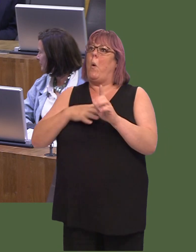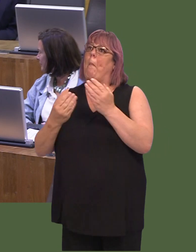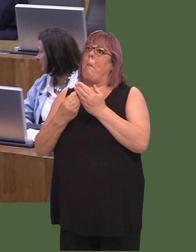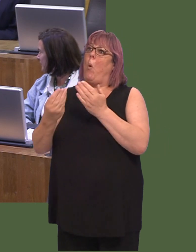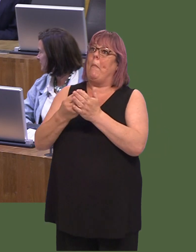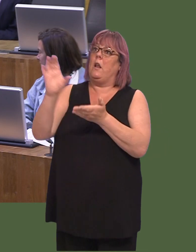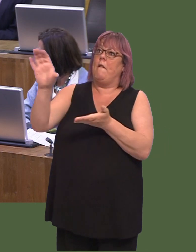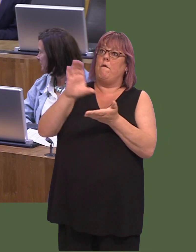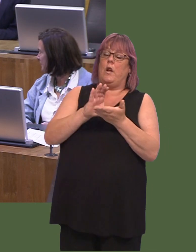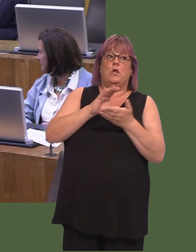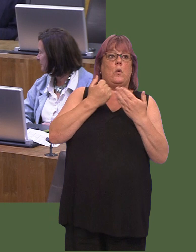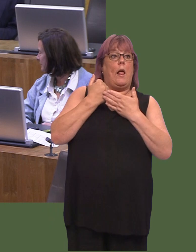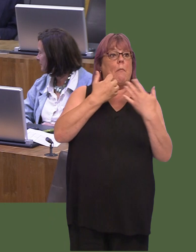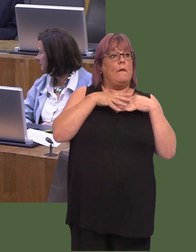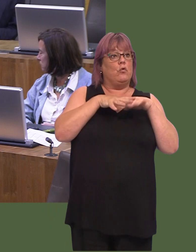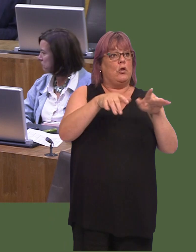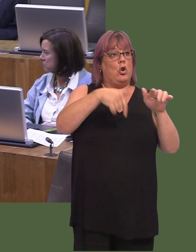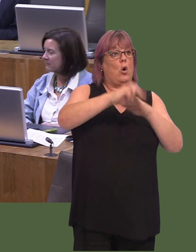made available for the infrastructure that we need in Wales.